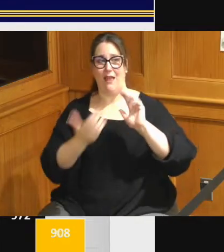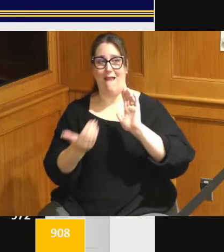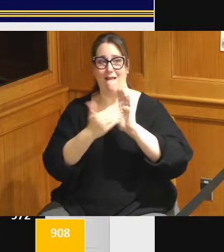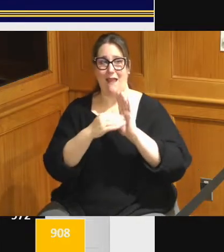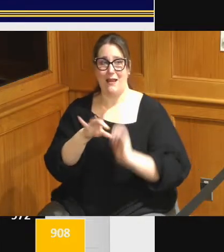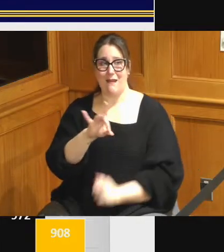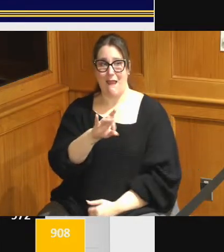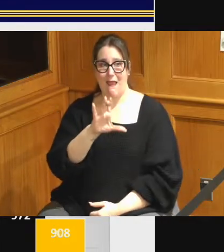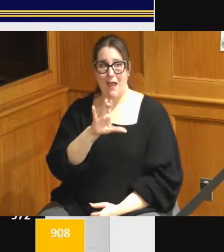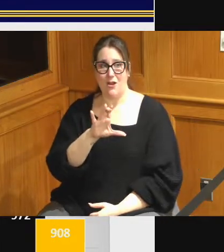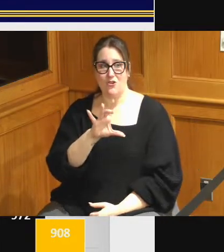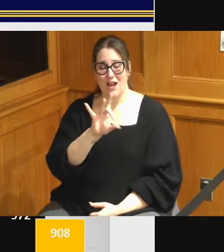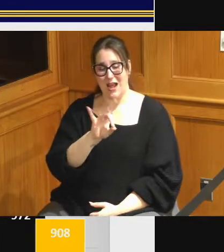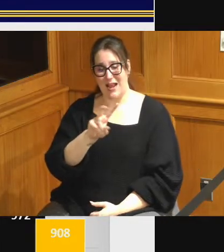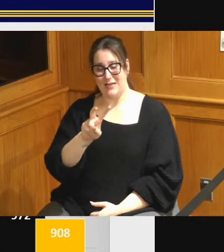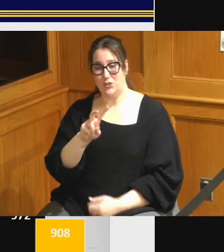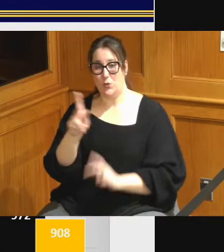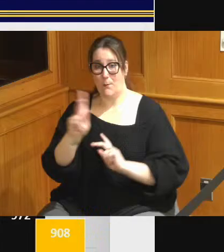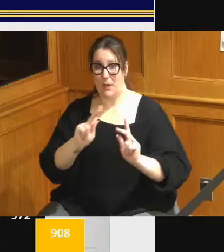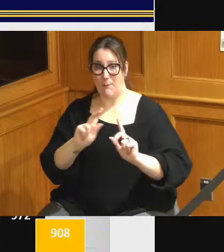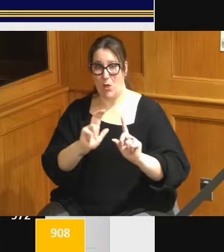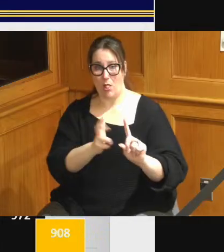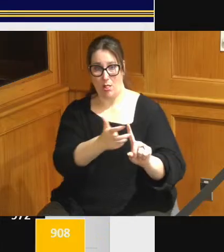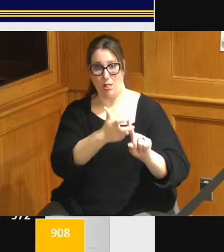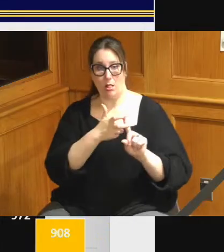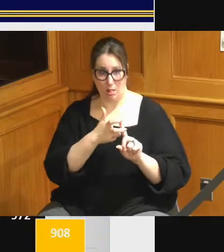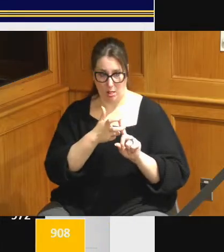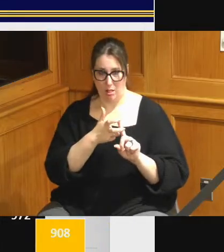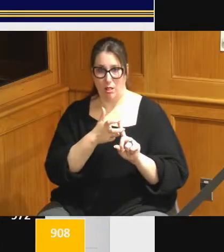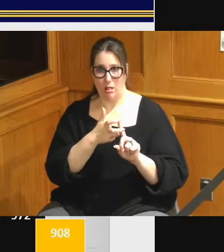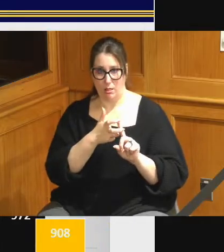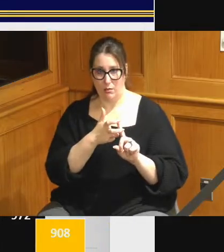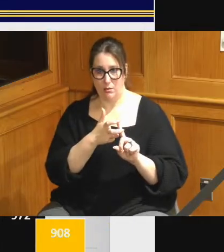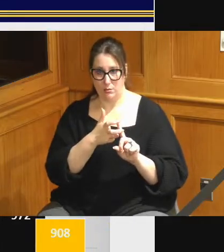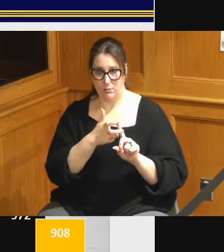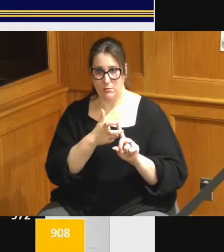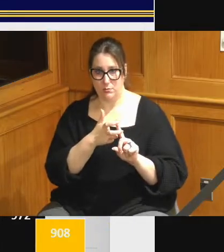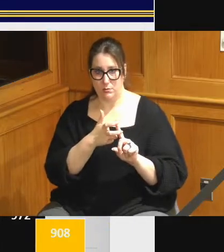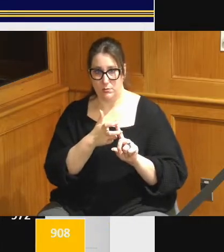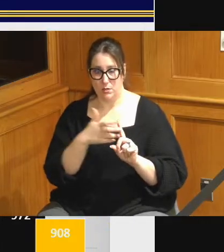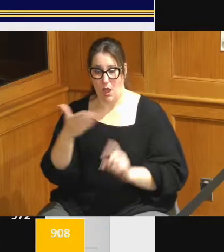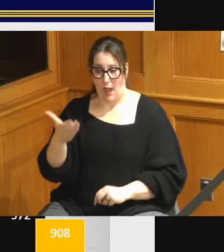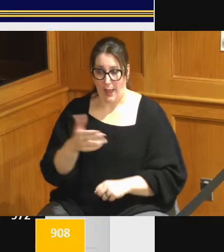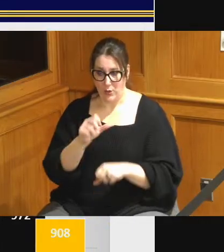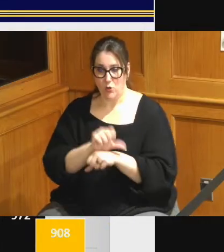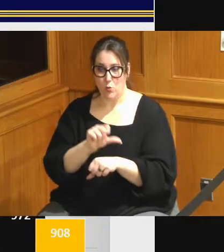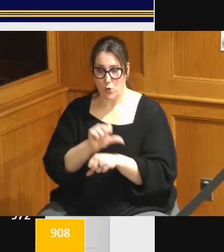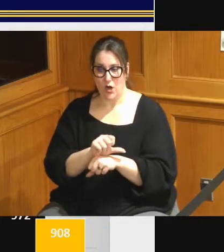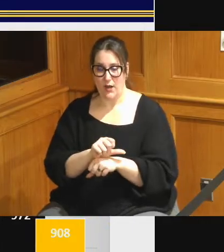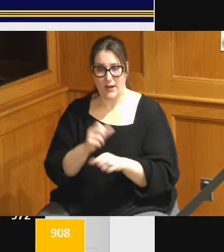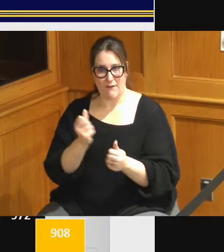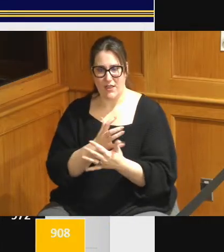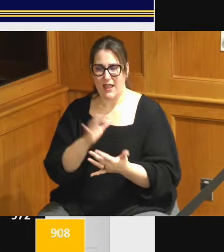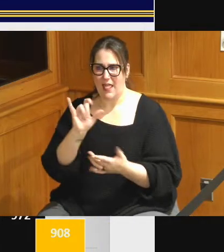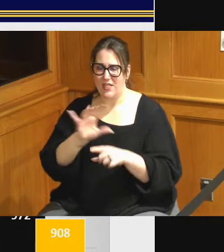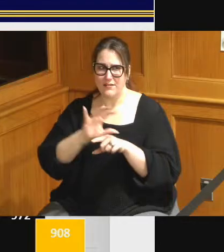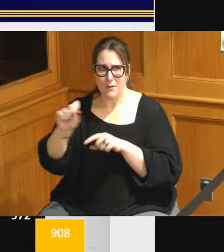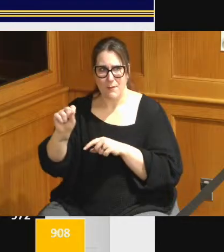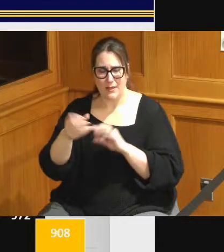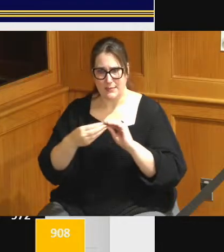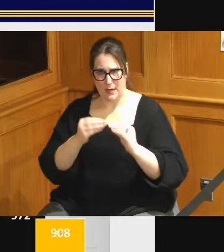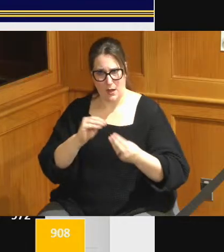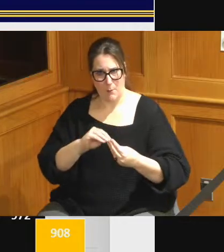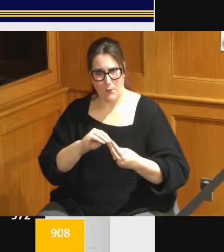882 people who have been hired who are working and that's phenomenal. And again, that speaks